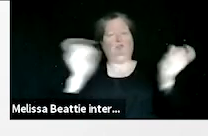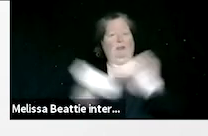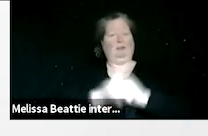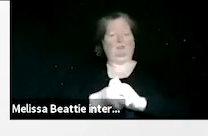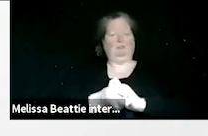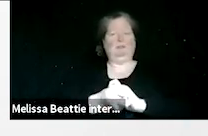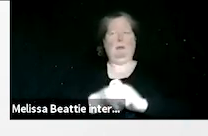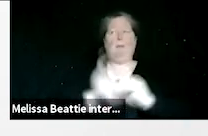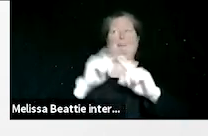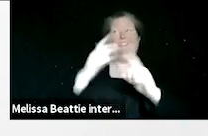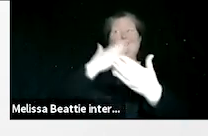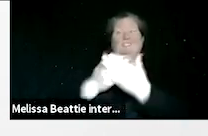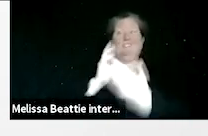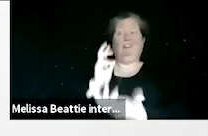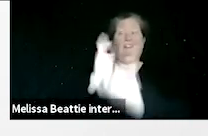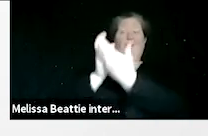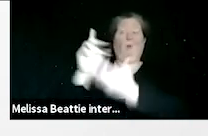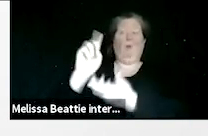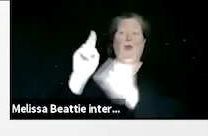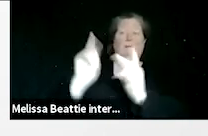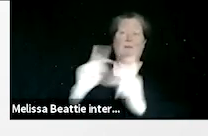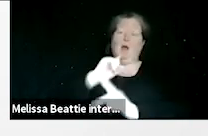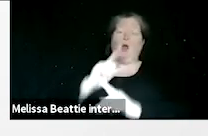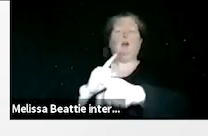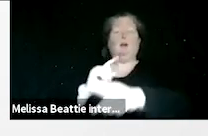Rick Mislan: Sure. And then Minecraft. So, you know, different place. You got to get there.